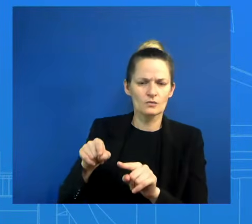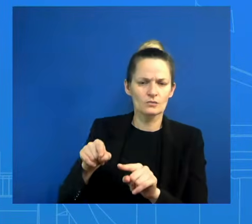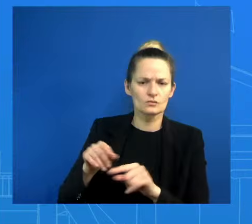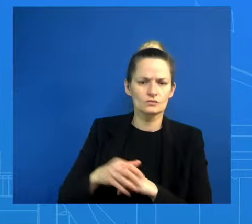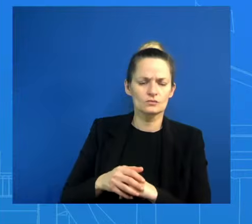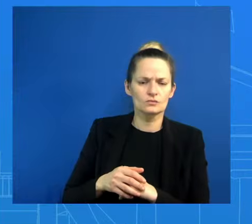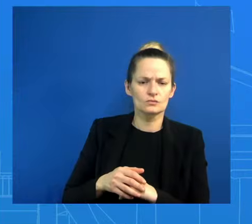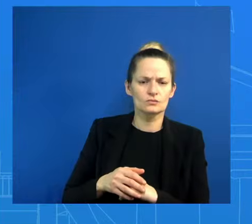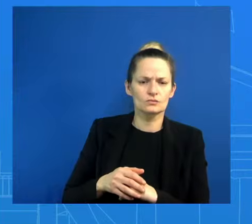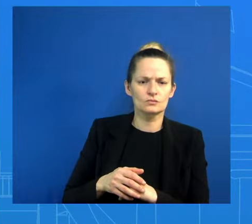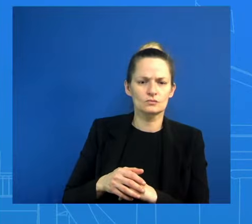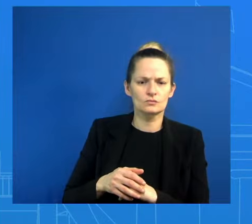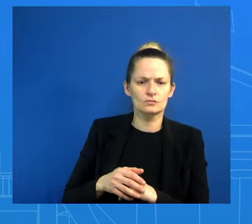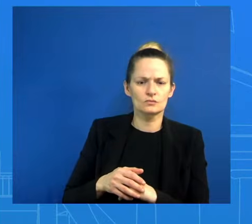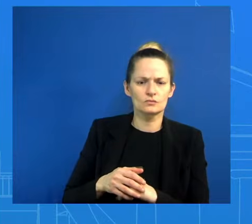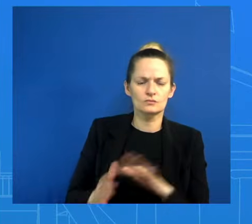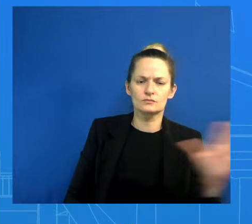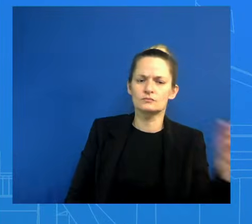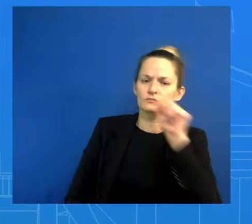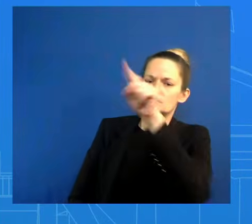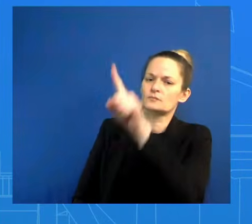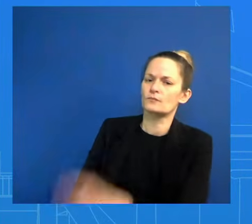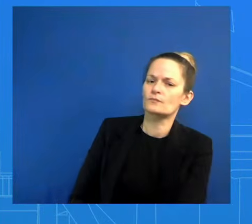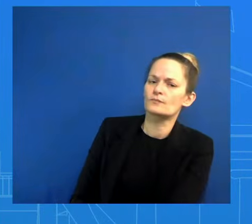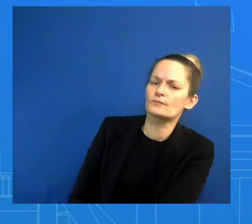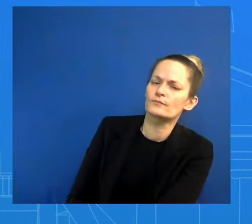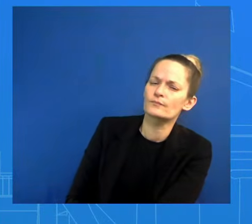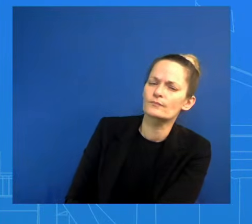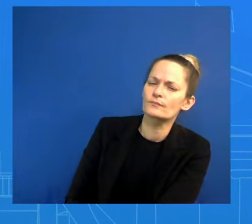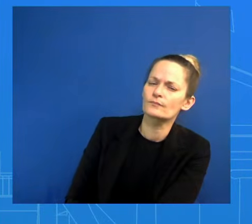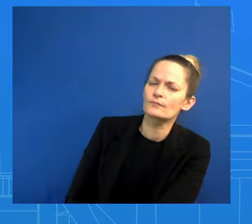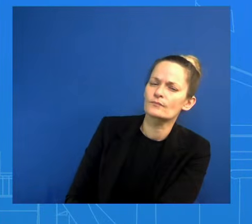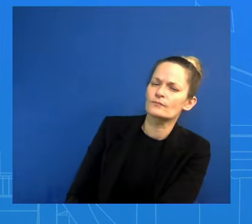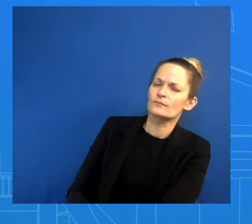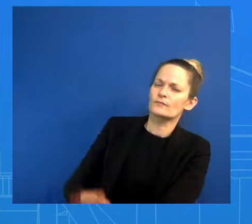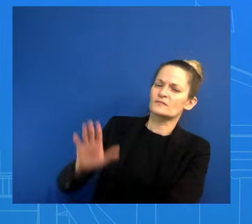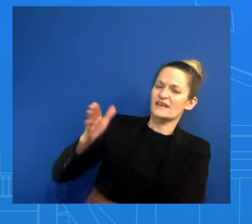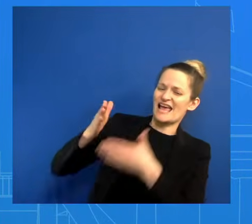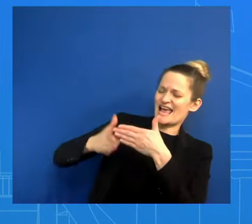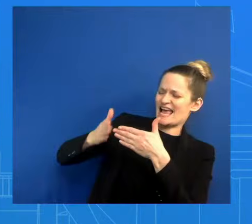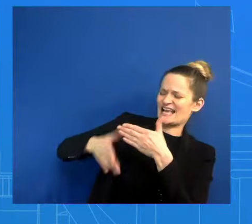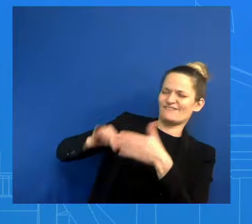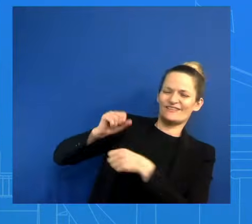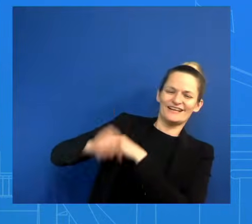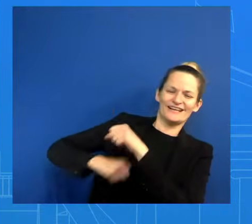following up on what I think Karen was asking about: The House has already voted on the NDAA;